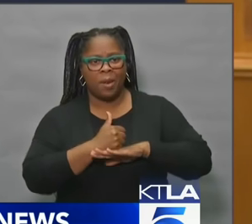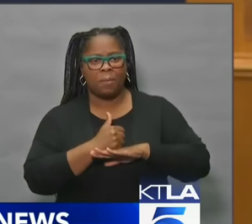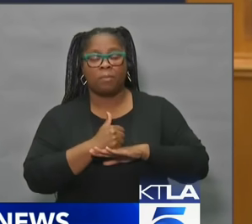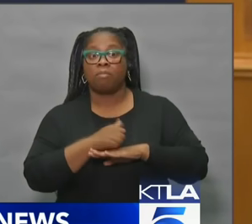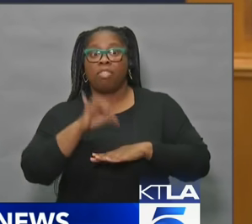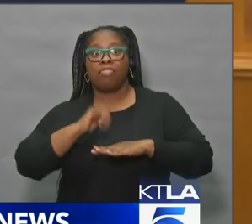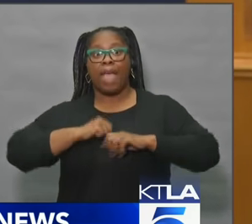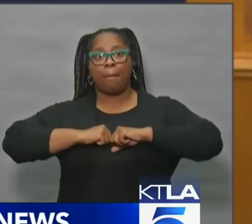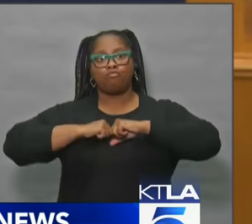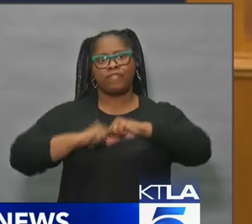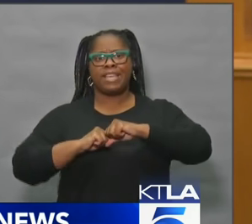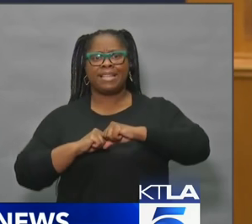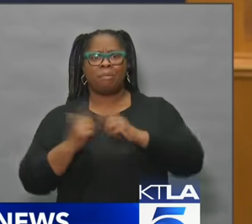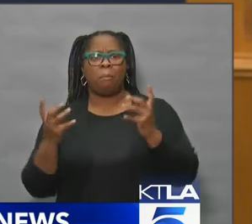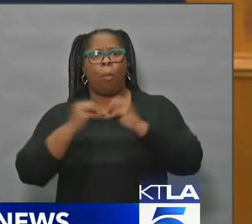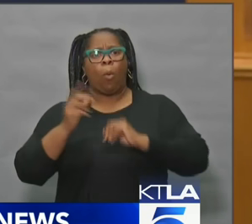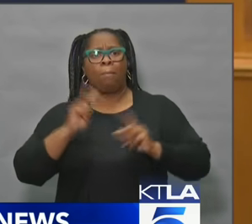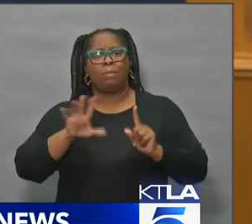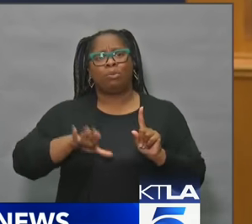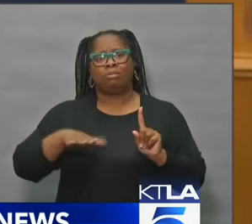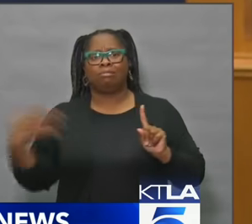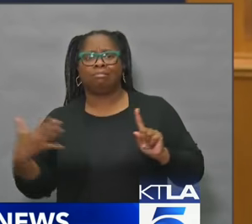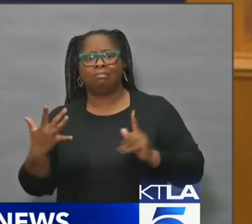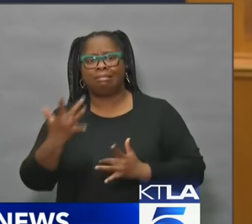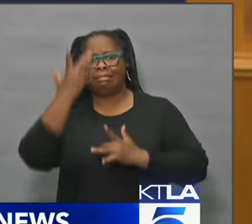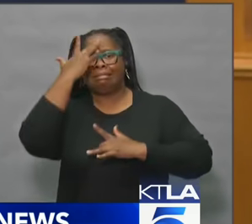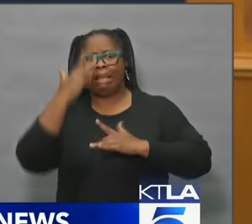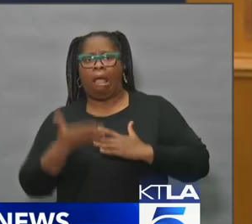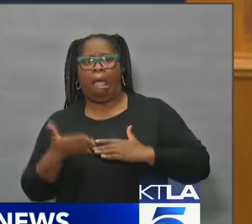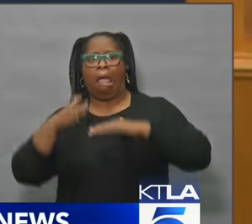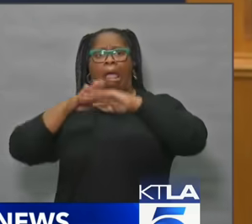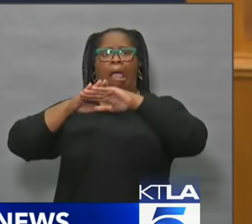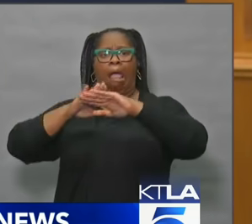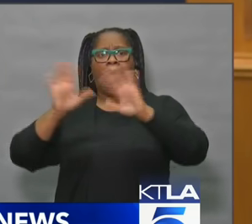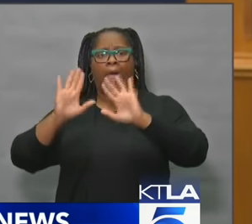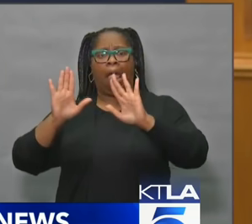THESE GUIDELINES SO FAR WHICH IS SUCCESSFULLY PREVENTED A HUGE SURGE IN CASES. I'M GRATEFUL FOR THE OPPORTUNITY